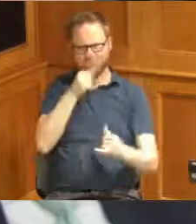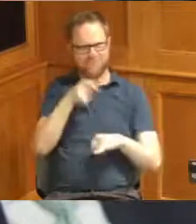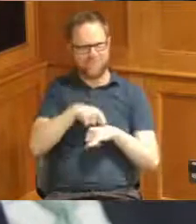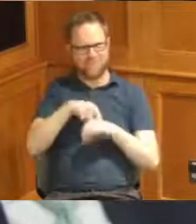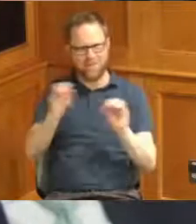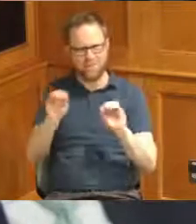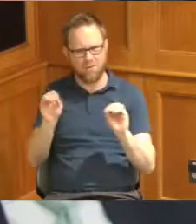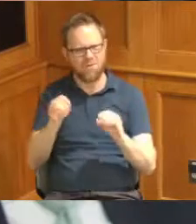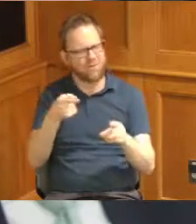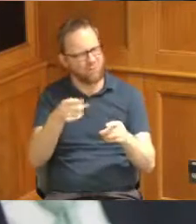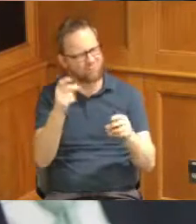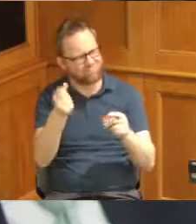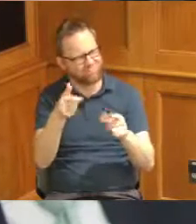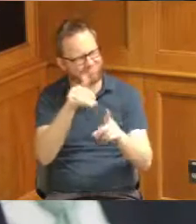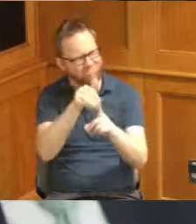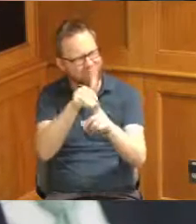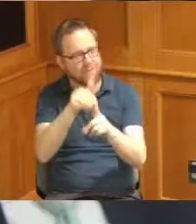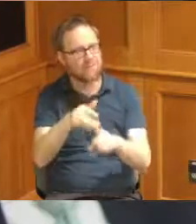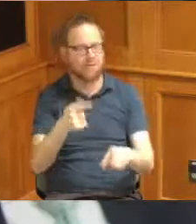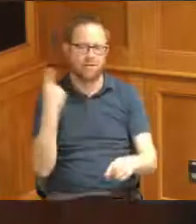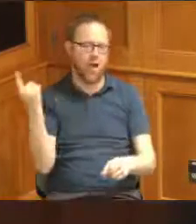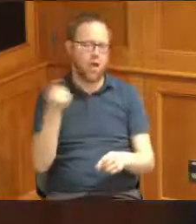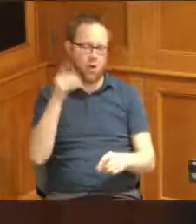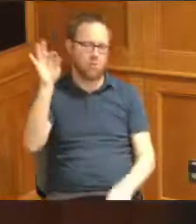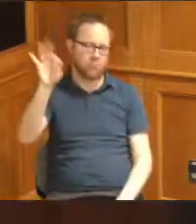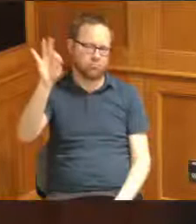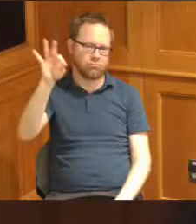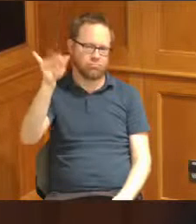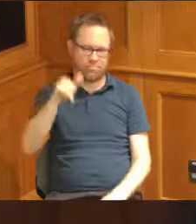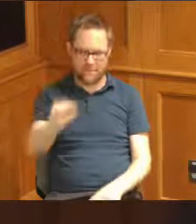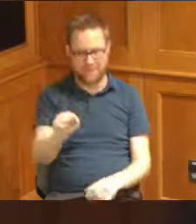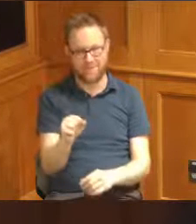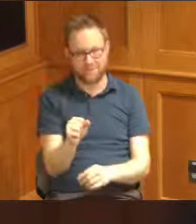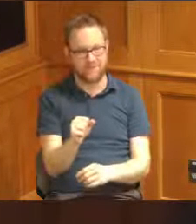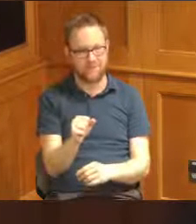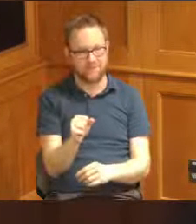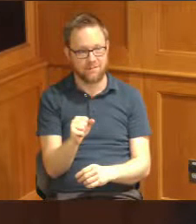to get that back in the end you know I always say that I mean it's it's truly you know we